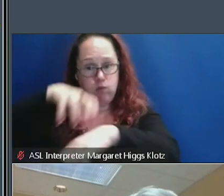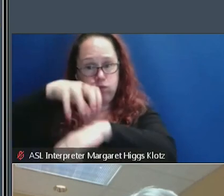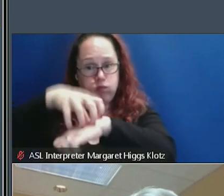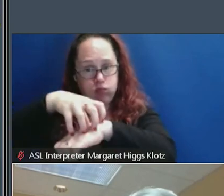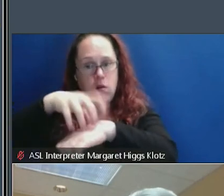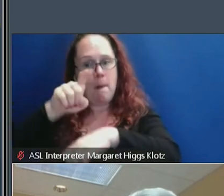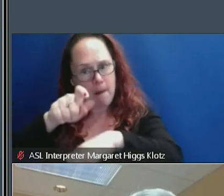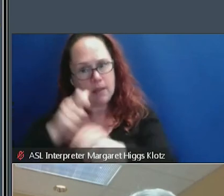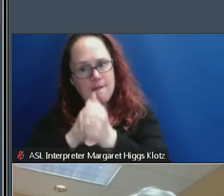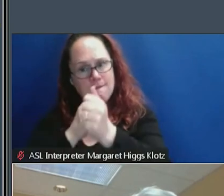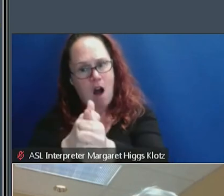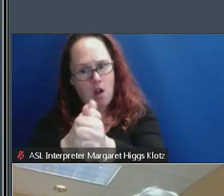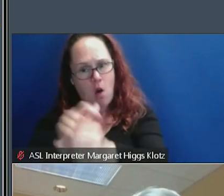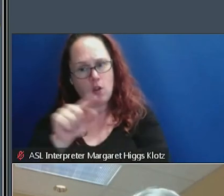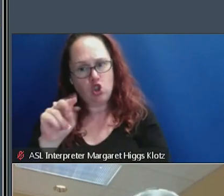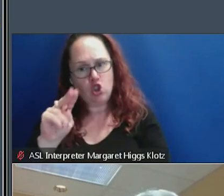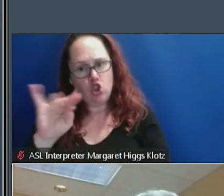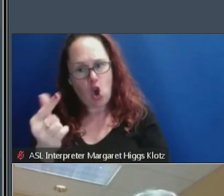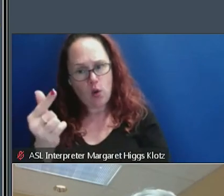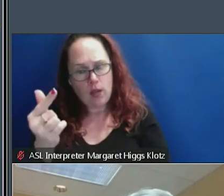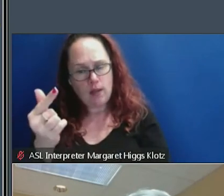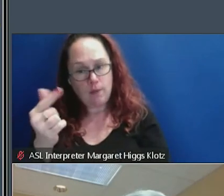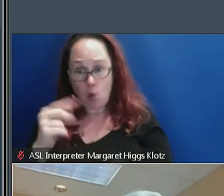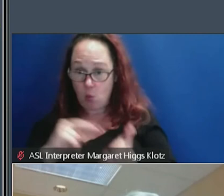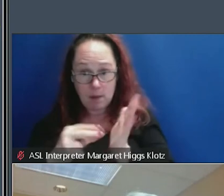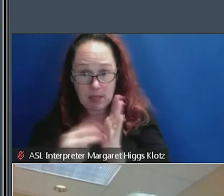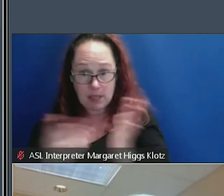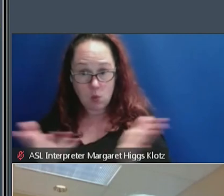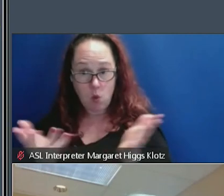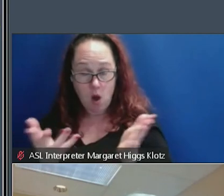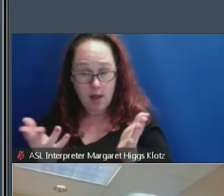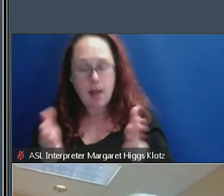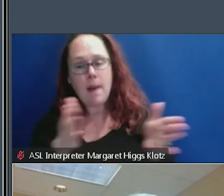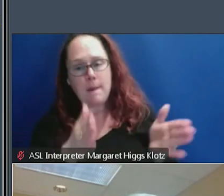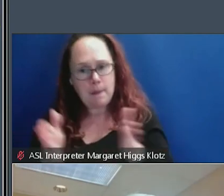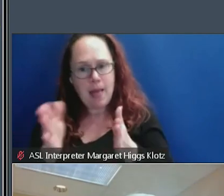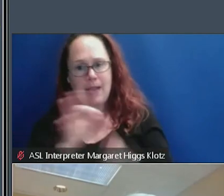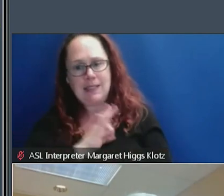zillion words. That means wait, staff was obligated to analyze in a staff report,